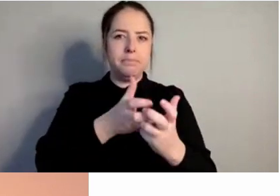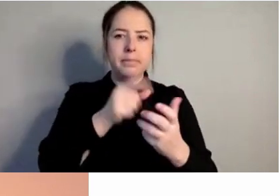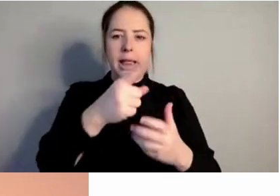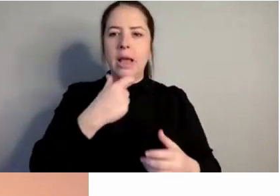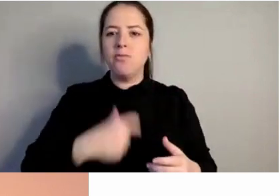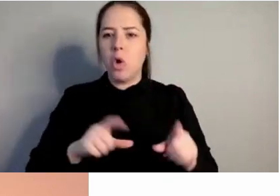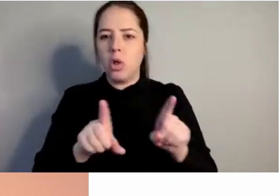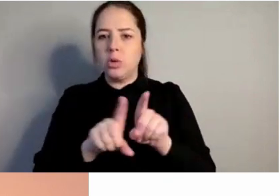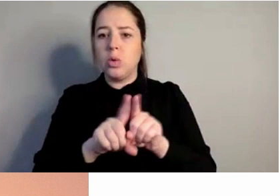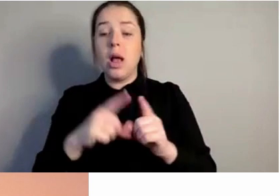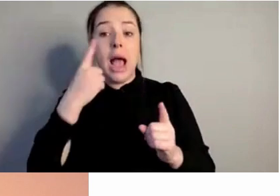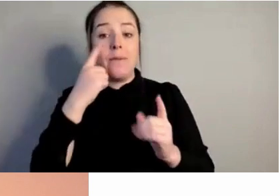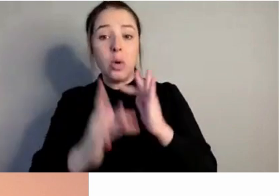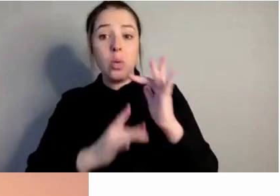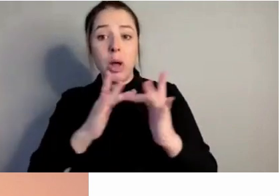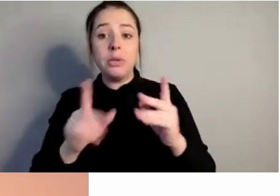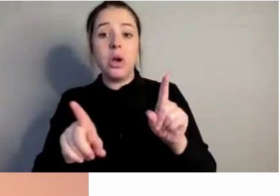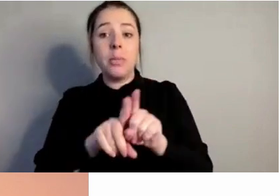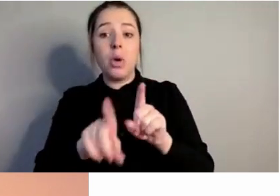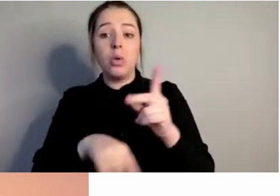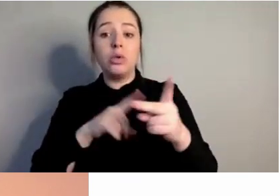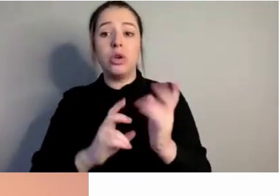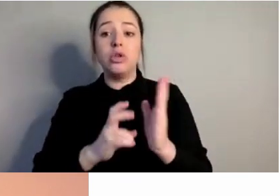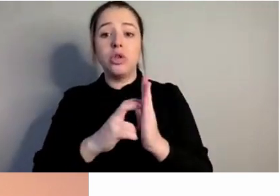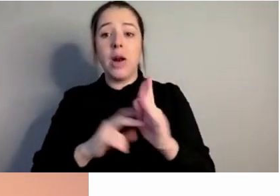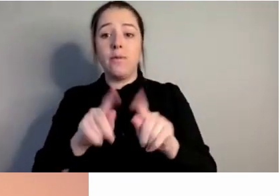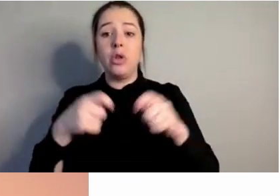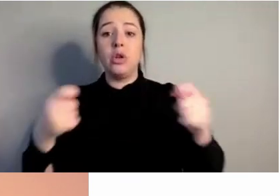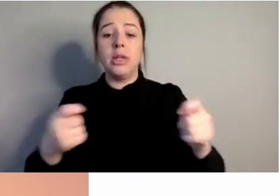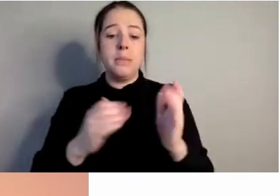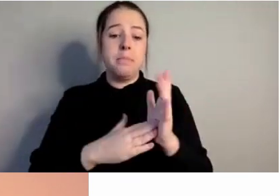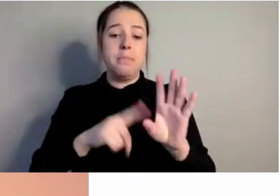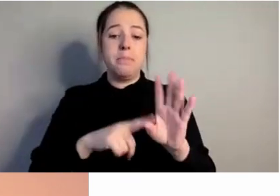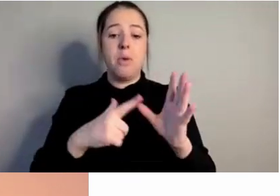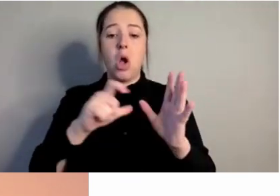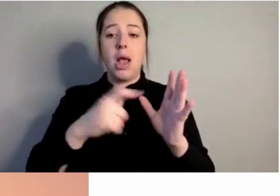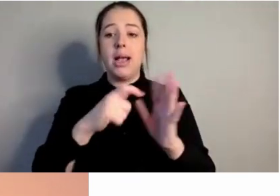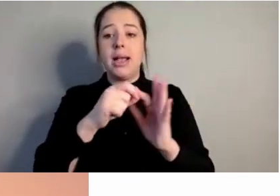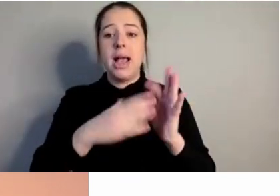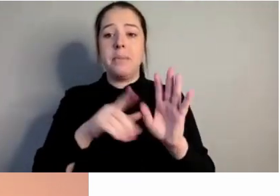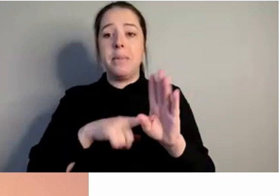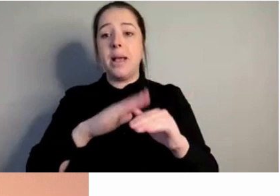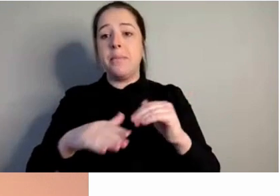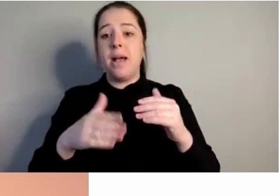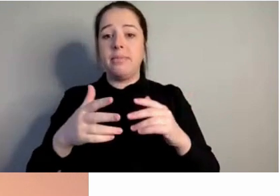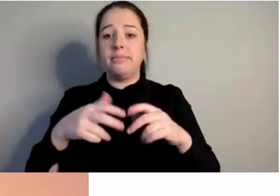I encourage you to sign up for the MyAcademy newsletter, which will give you a sense both of activities that are underway, many of which are online